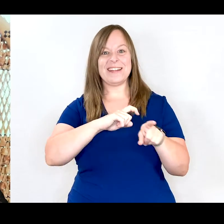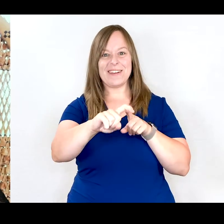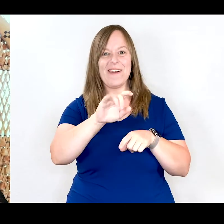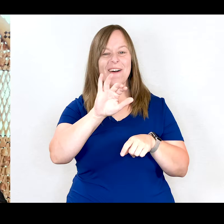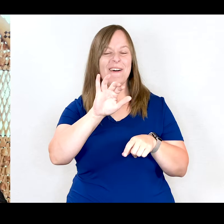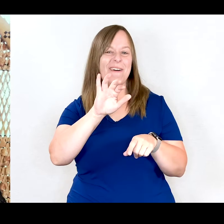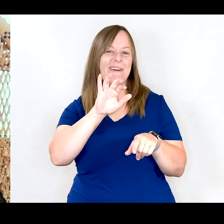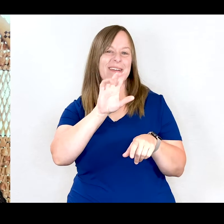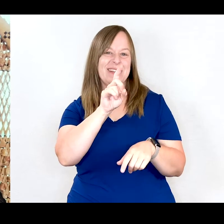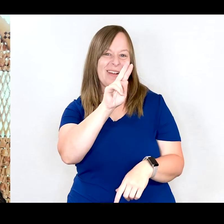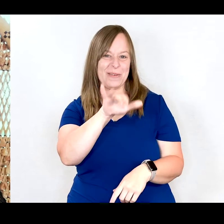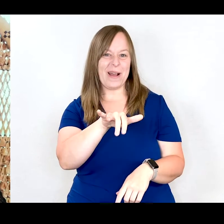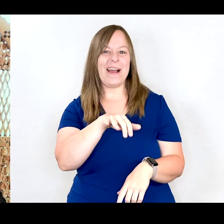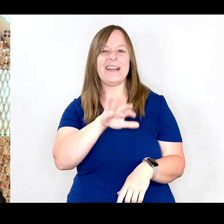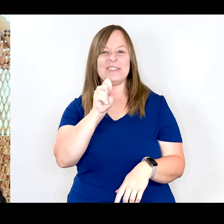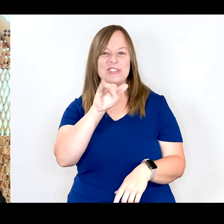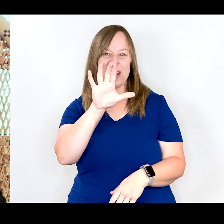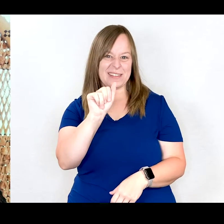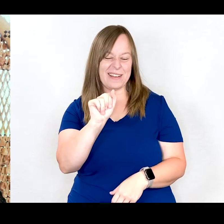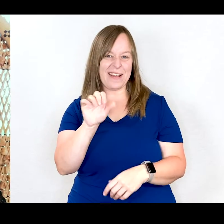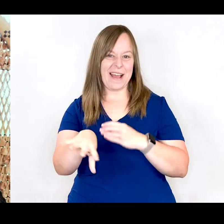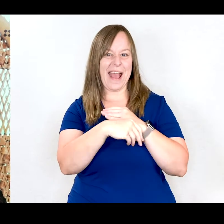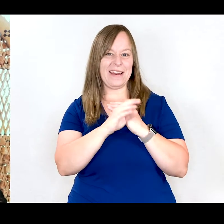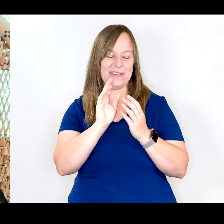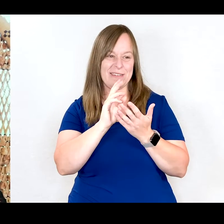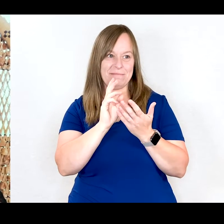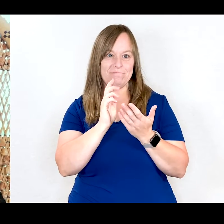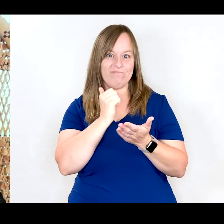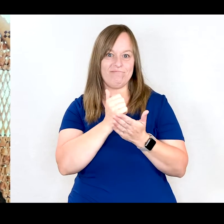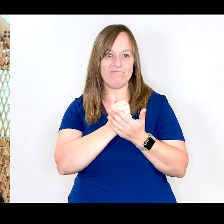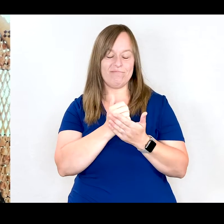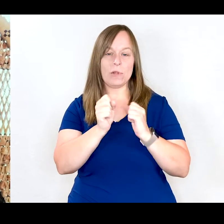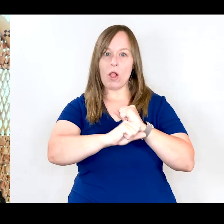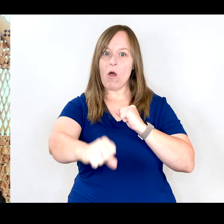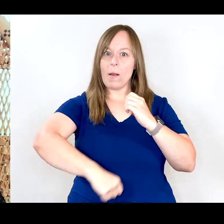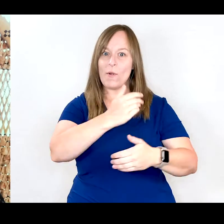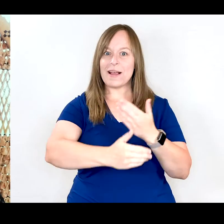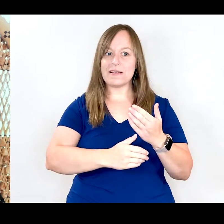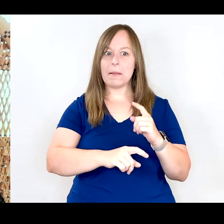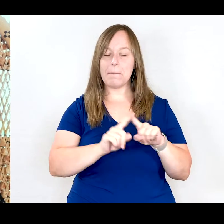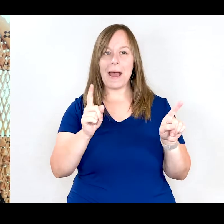So then he helped and got Jessica with the Disability Rights to come on and that was a very long process,